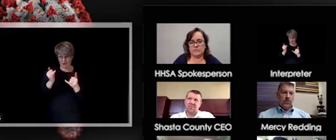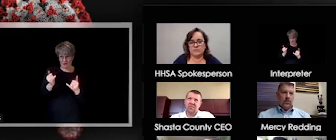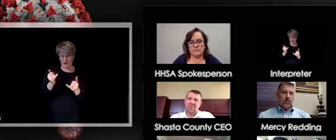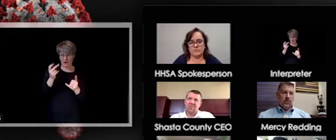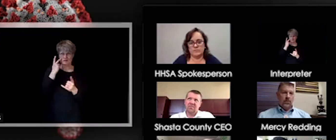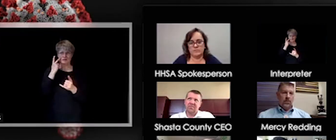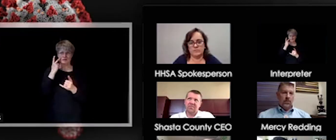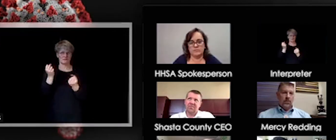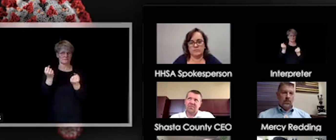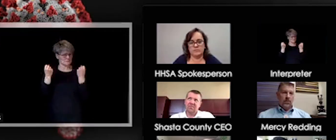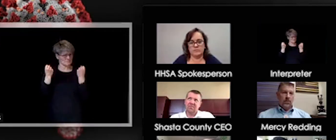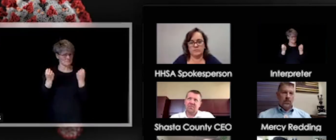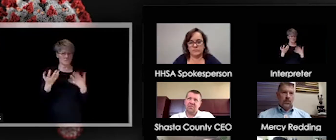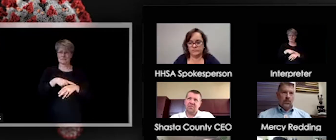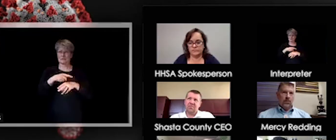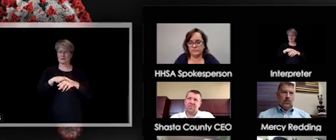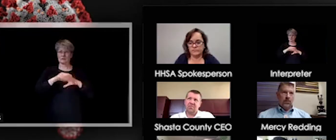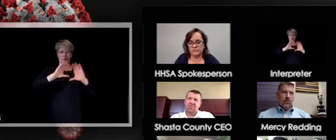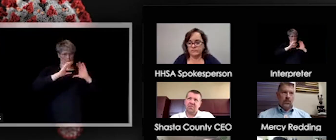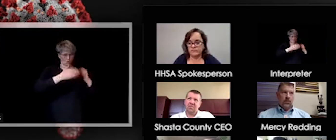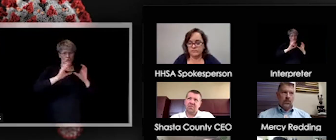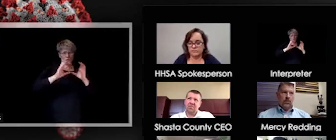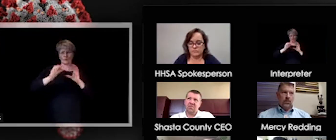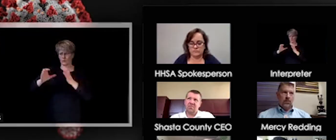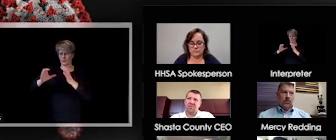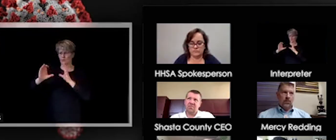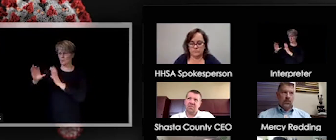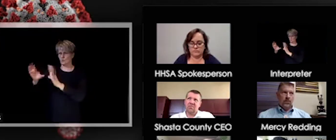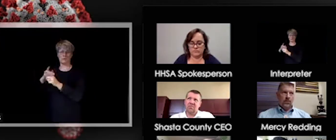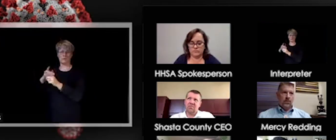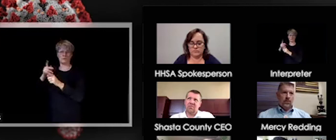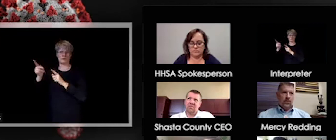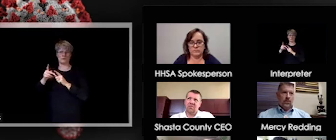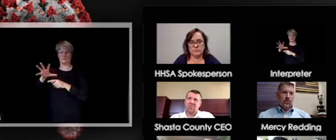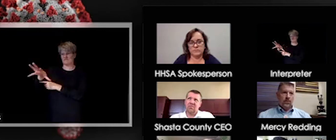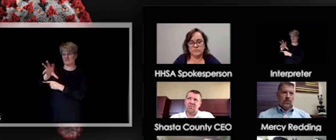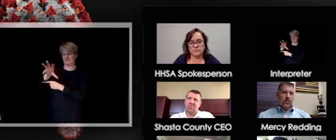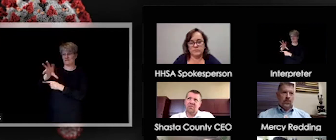groups of people over, like, fifty coming out to these gatherings, to these protests,